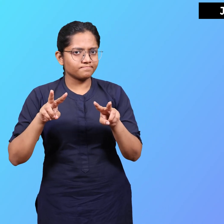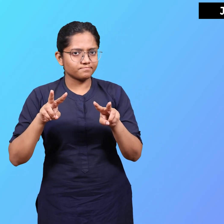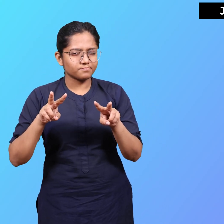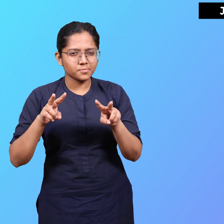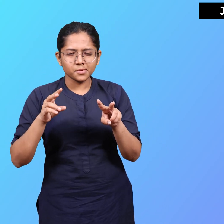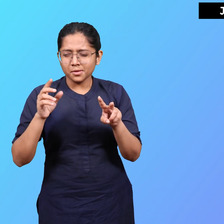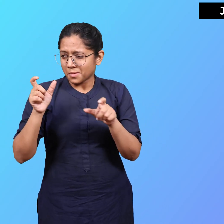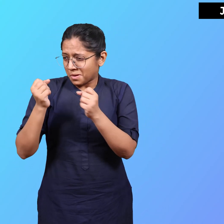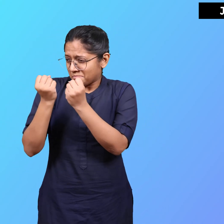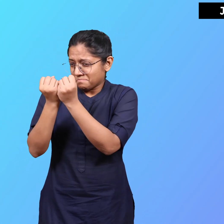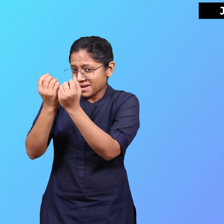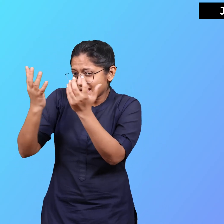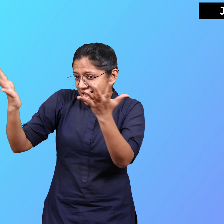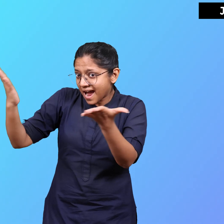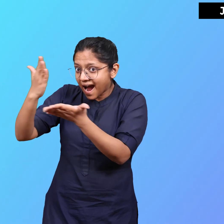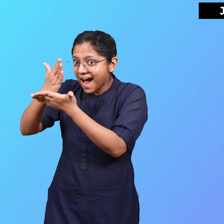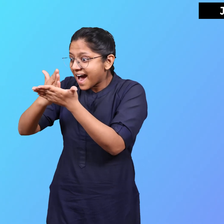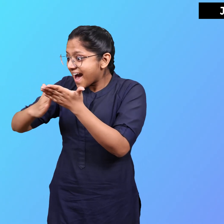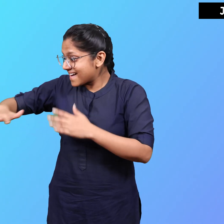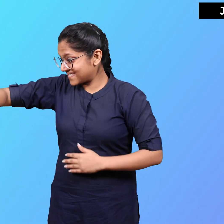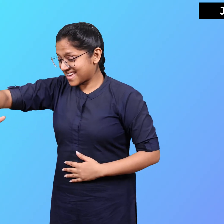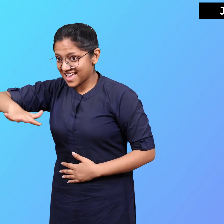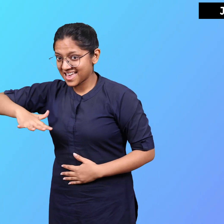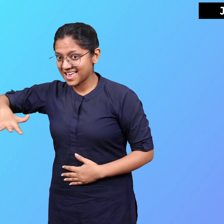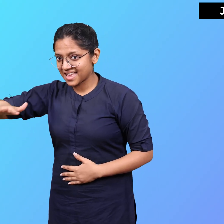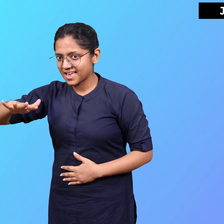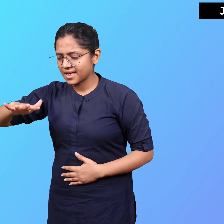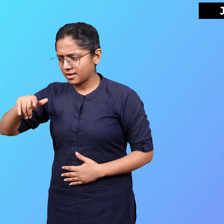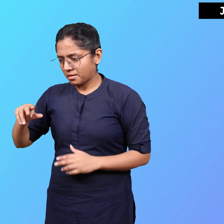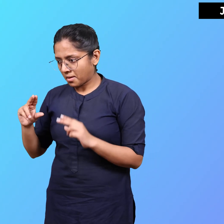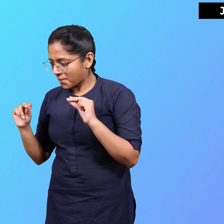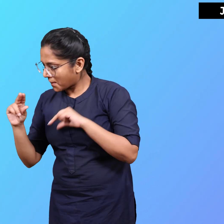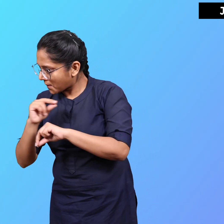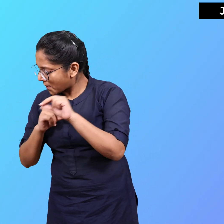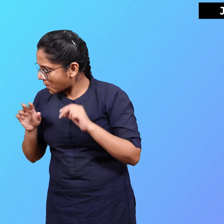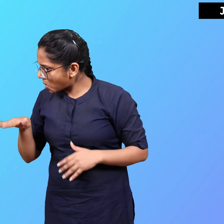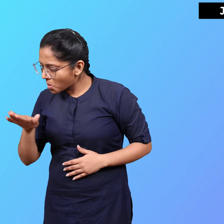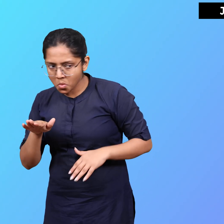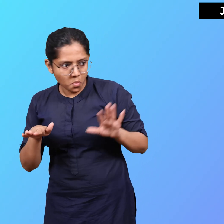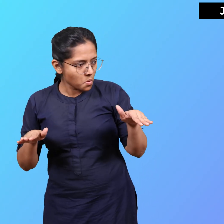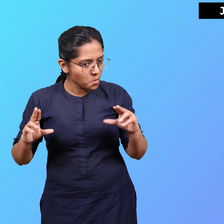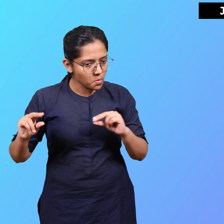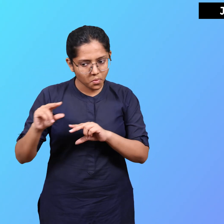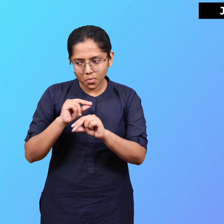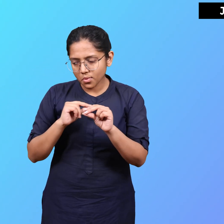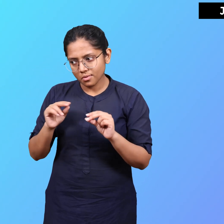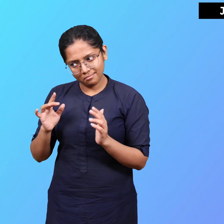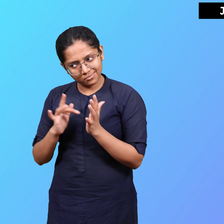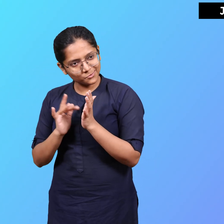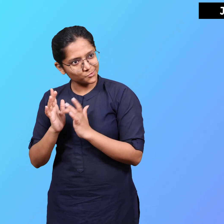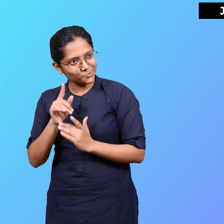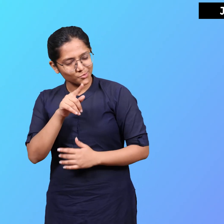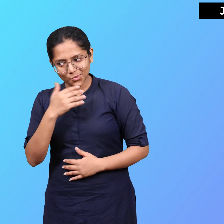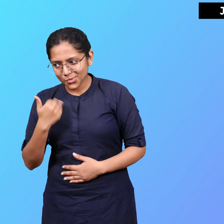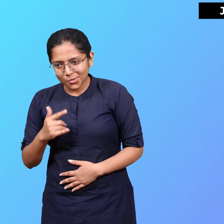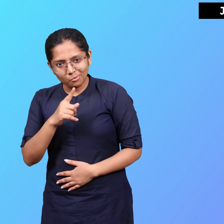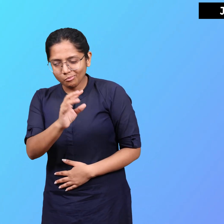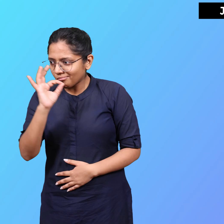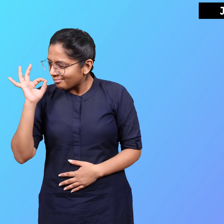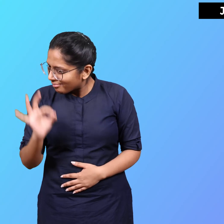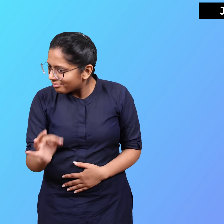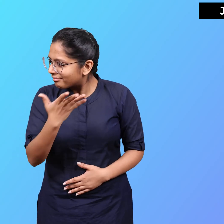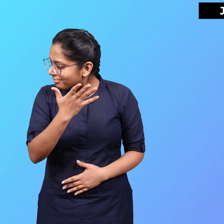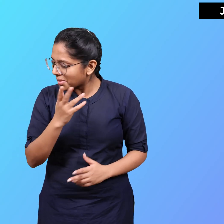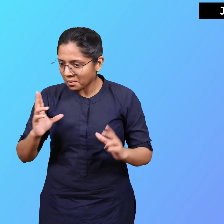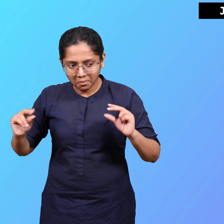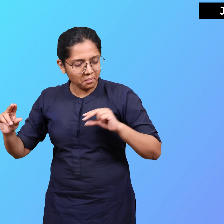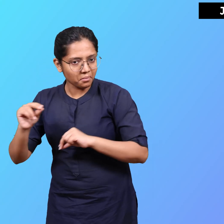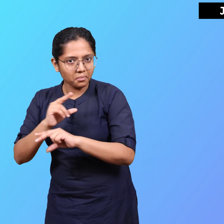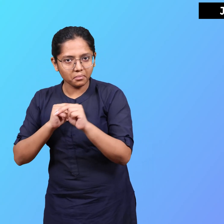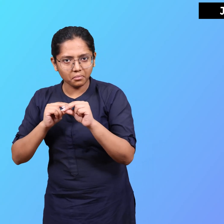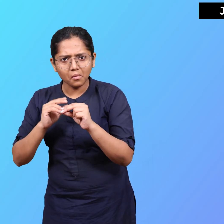There was a large group of people there. Many of them were talking secretly to each other about Jesus. Some people said, “He is a good man.”